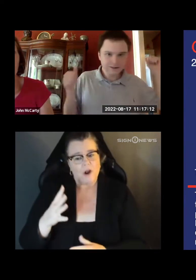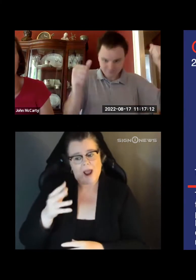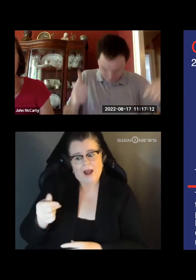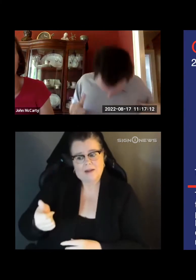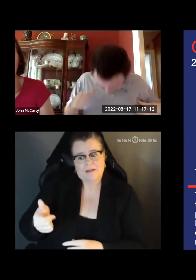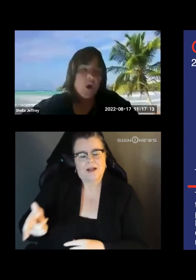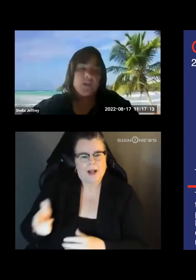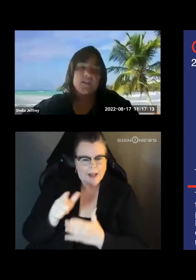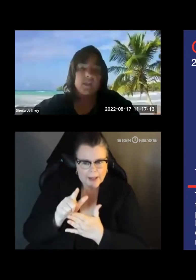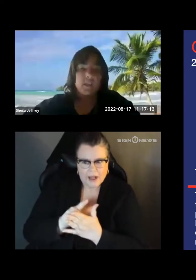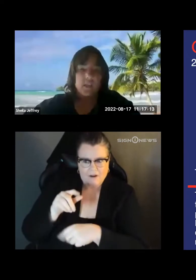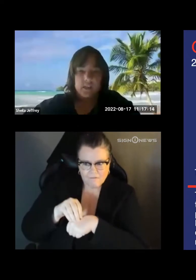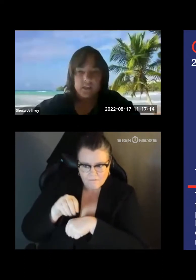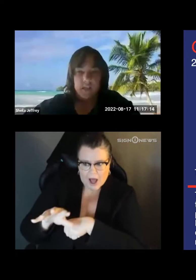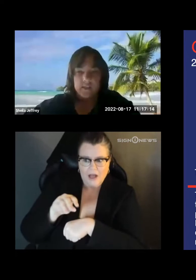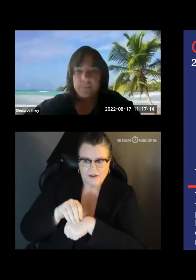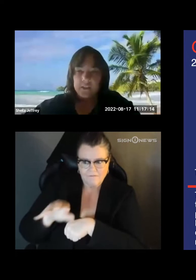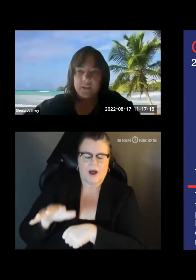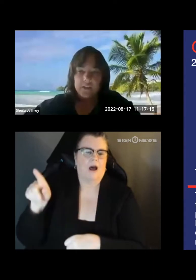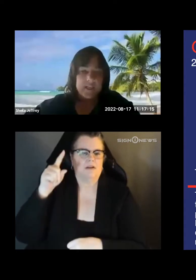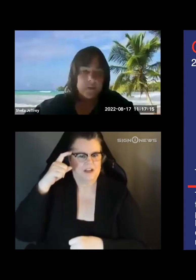today